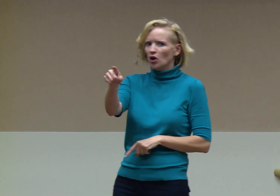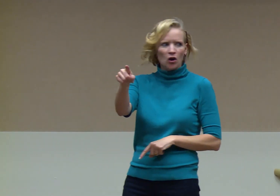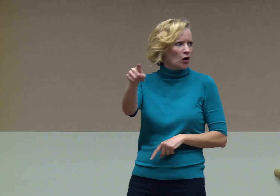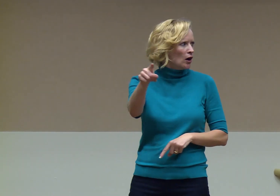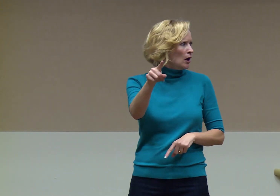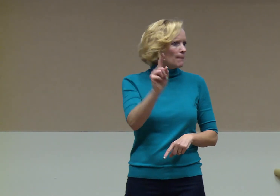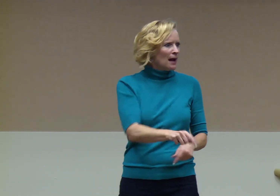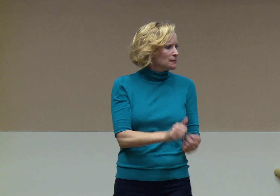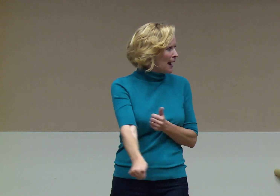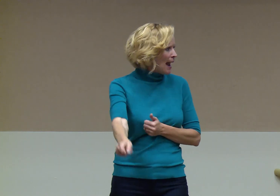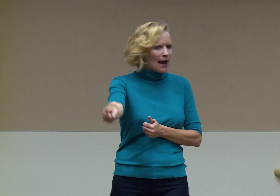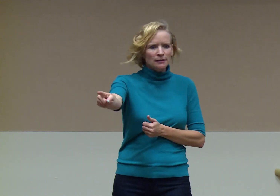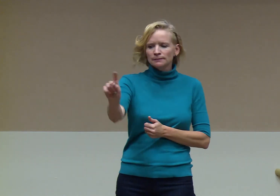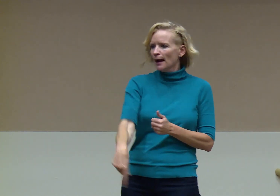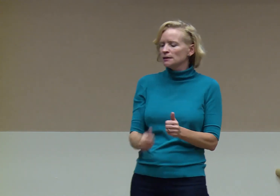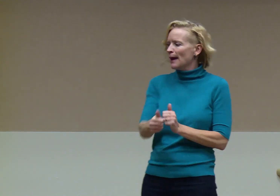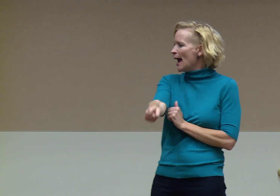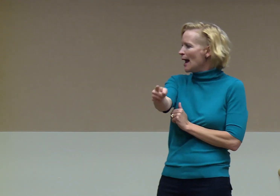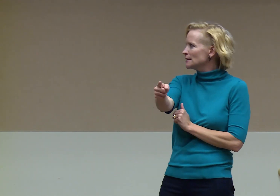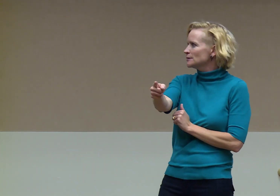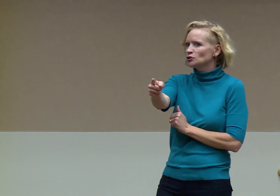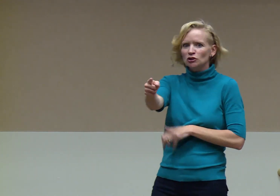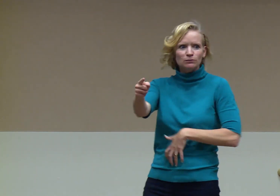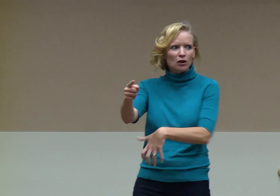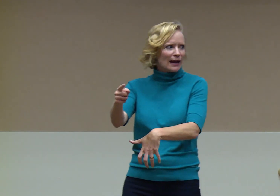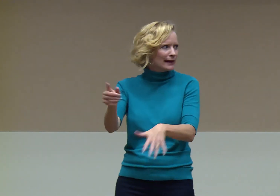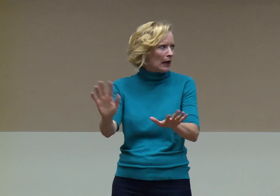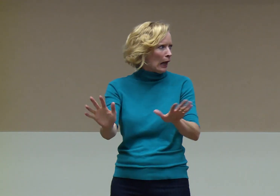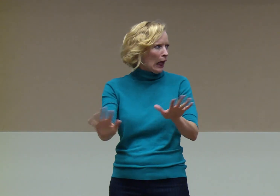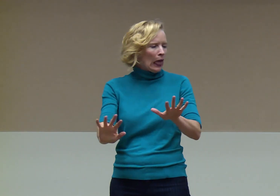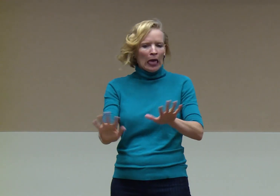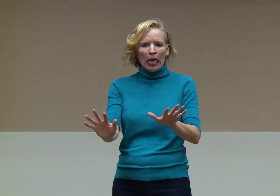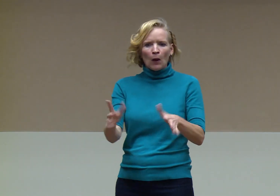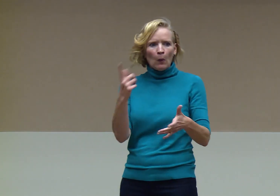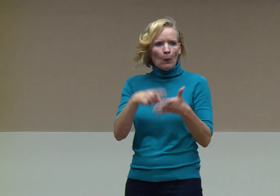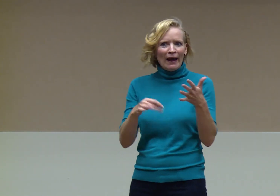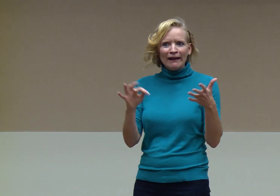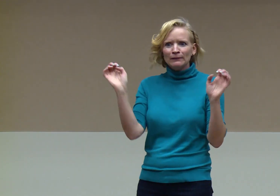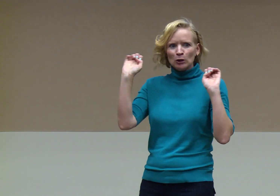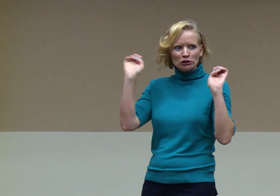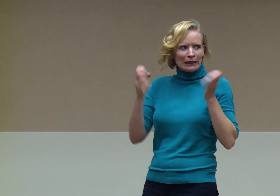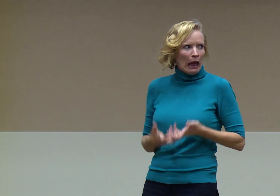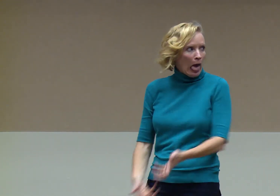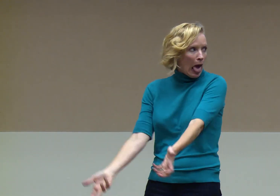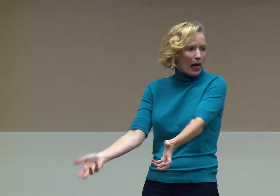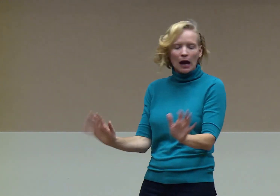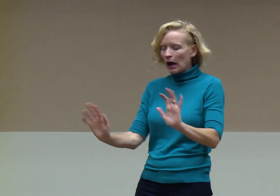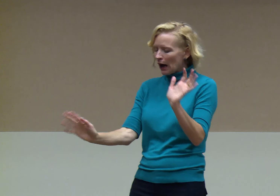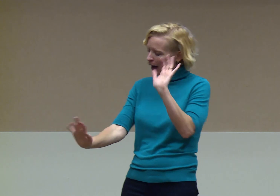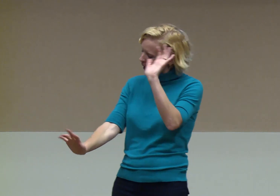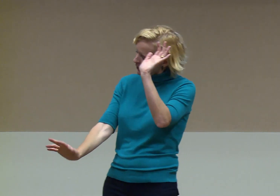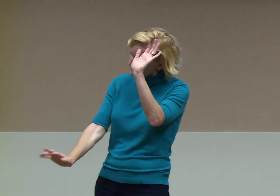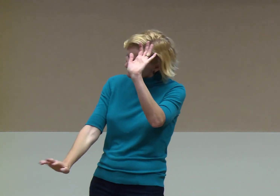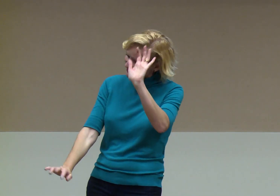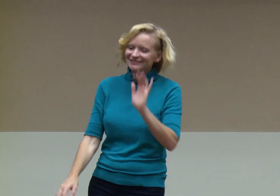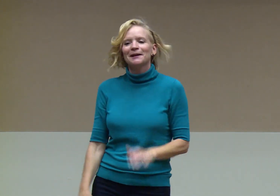all, you know, 7 months pregnant and they were convinced that they couldn't fail us because they had to pass us. "You know, what if there was an emergency